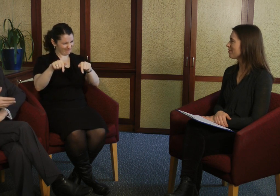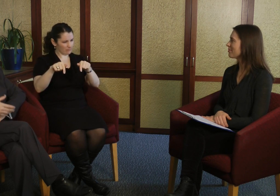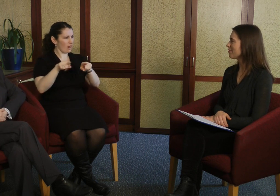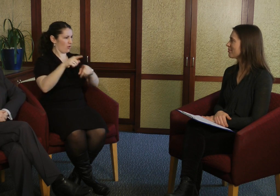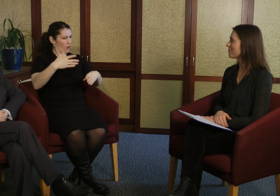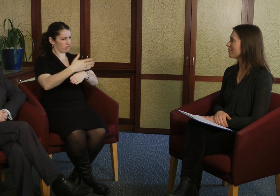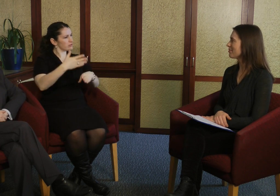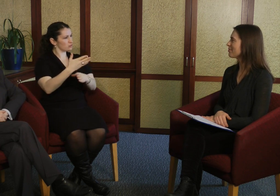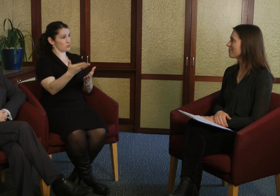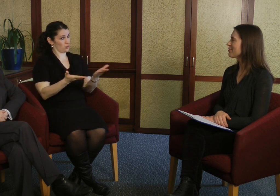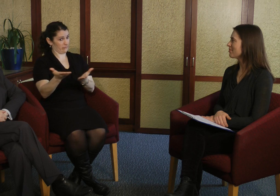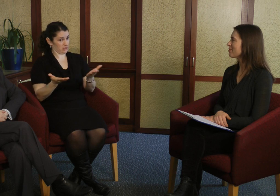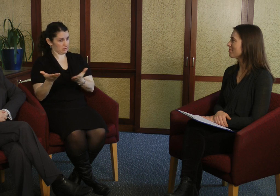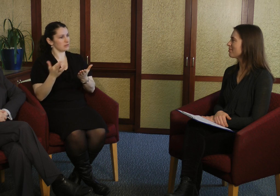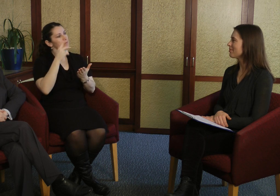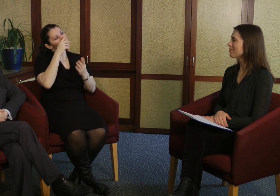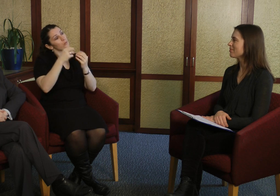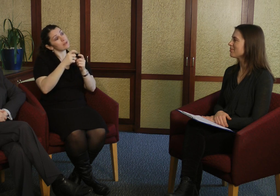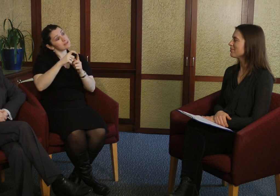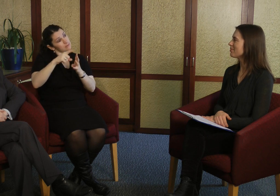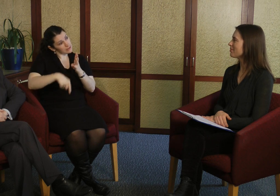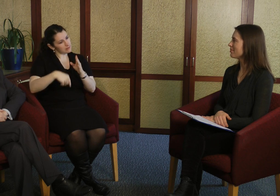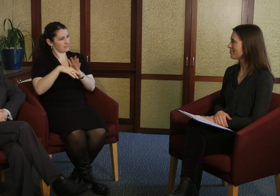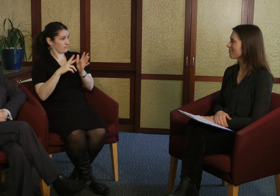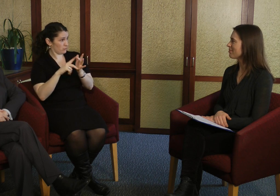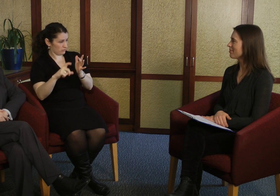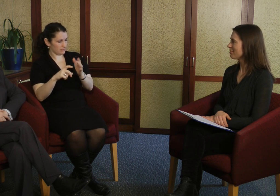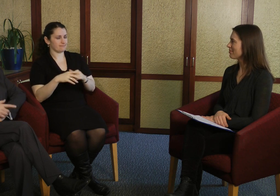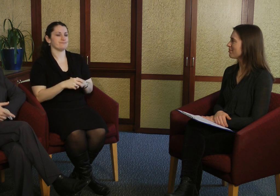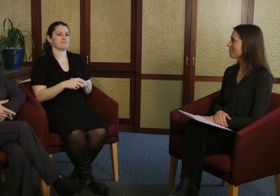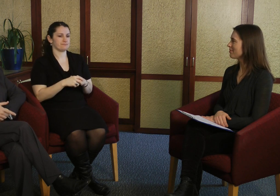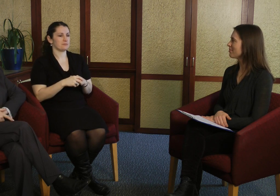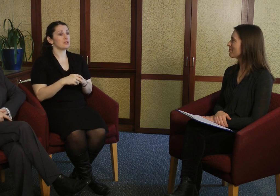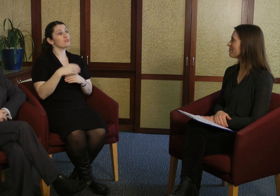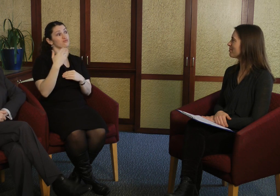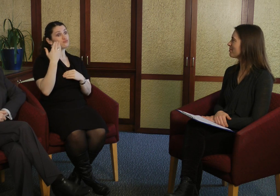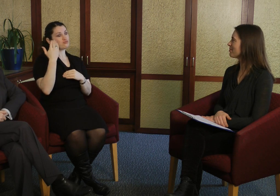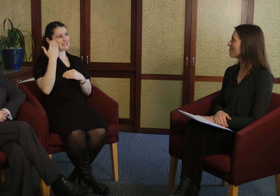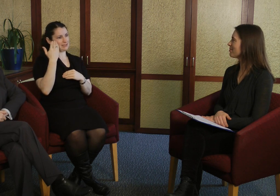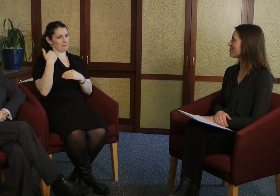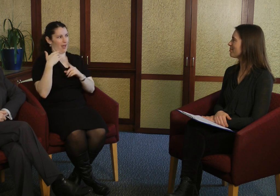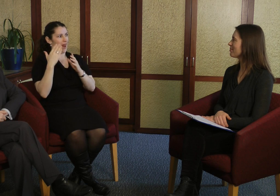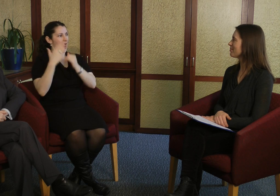services for people with a disability in Victoria. My most recent role before coming here was